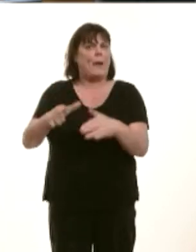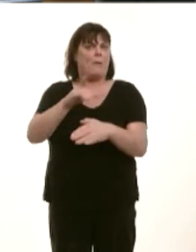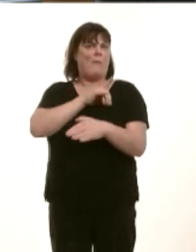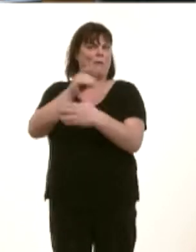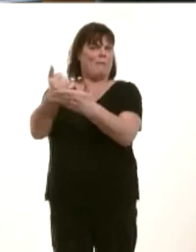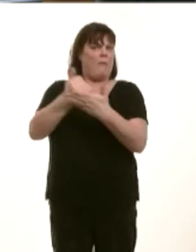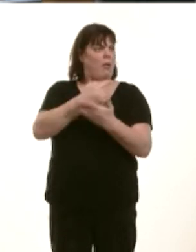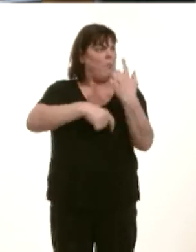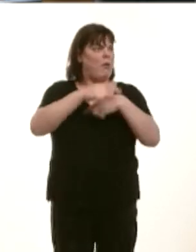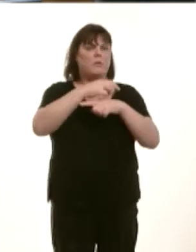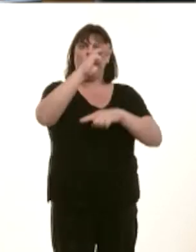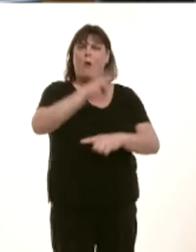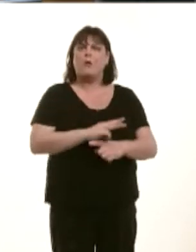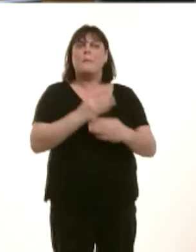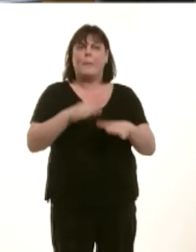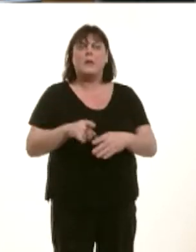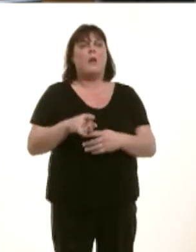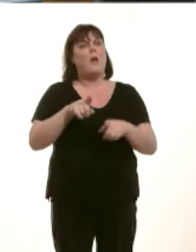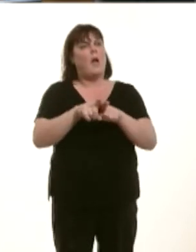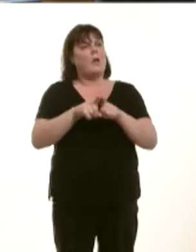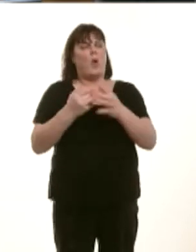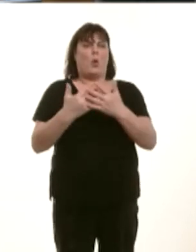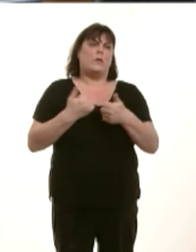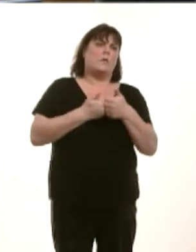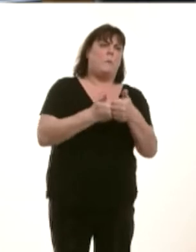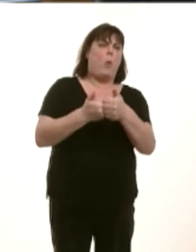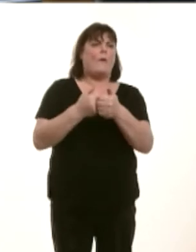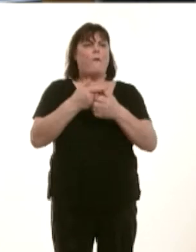of course, the broad range of support that weíve put in place for science, innovation